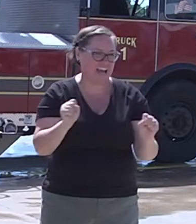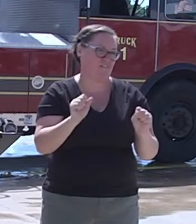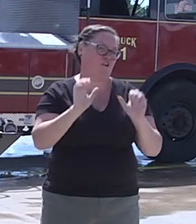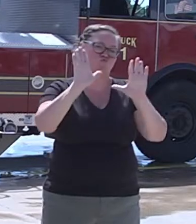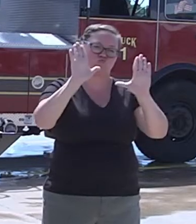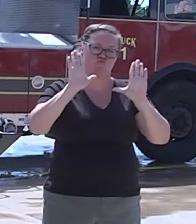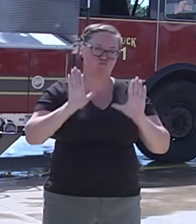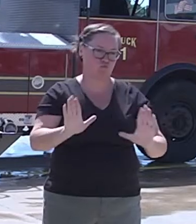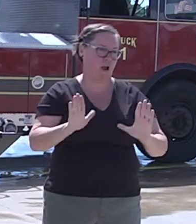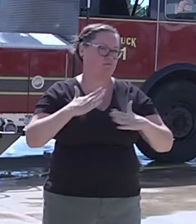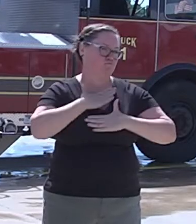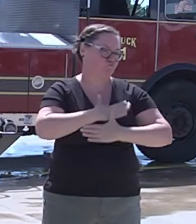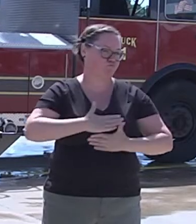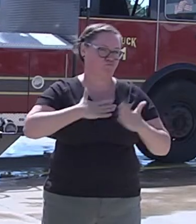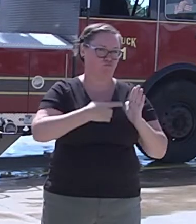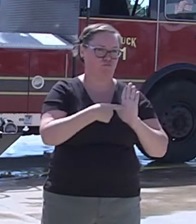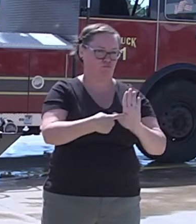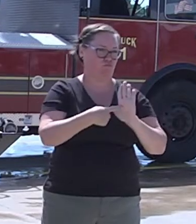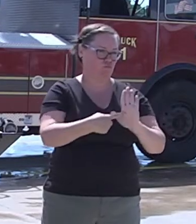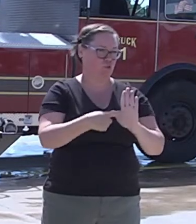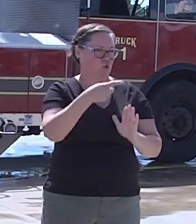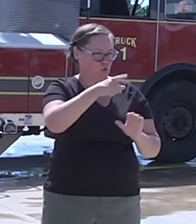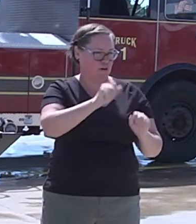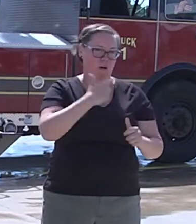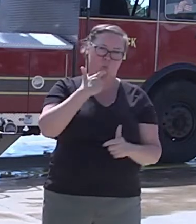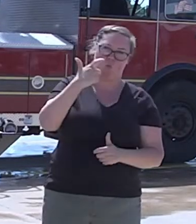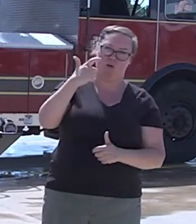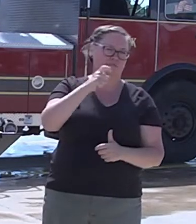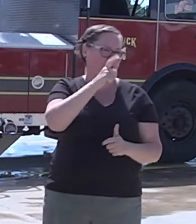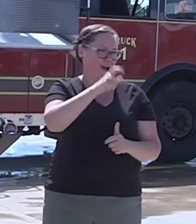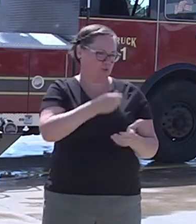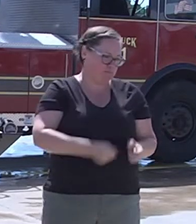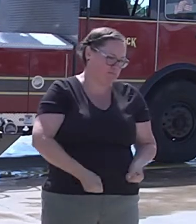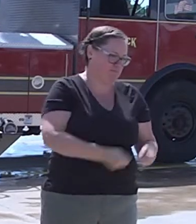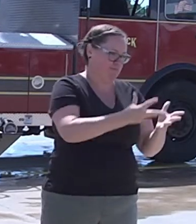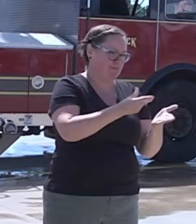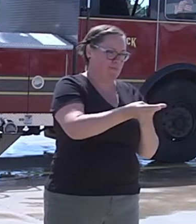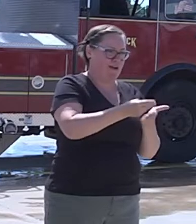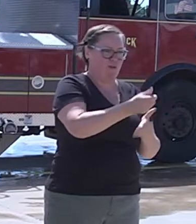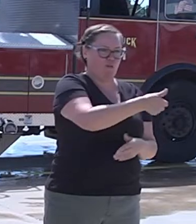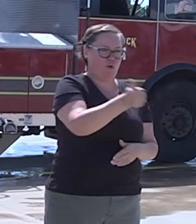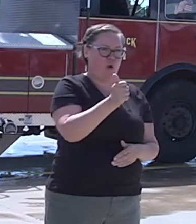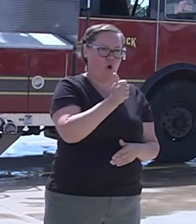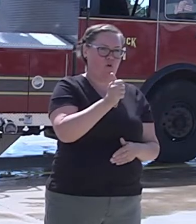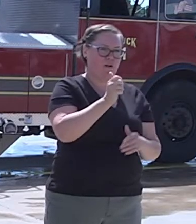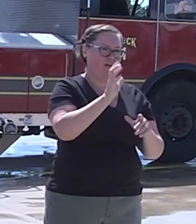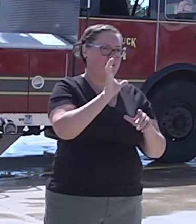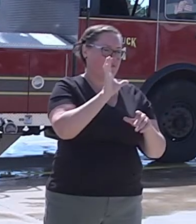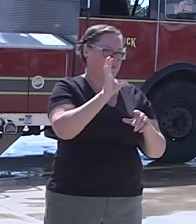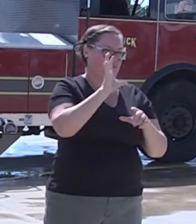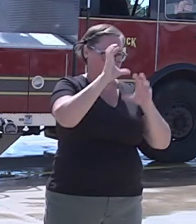for you guys to watch instead of uh buying your own fireworks so hope to see you well there everg